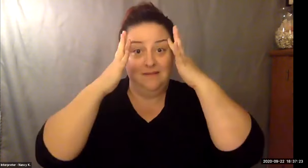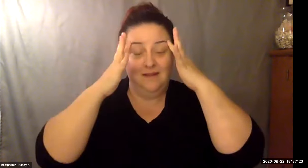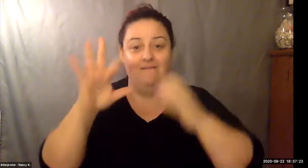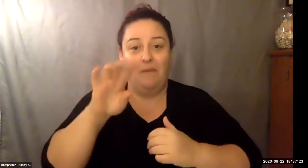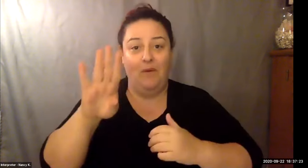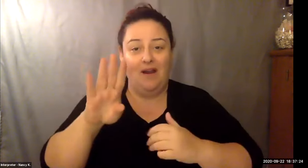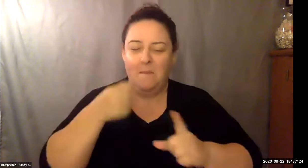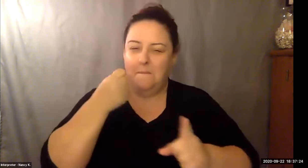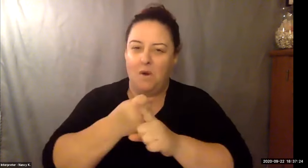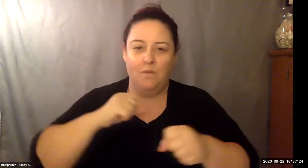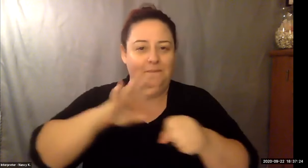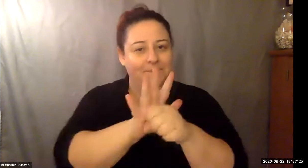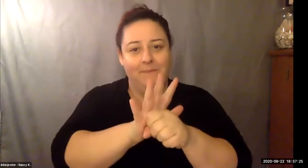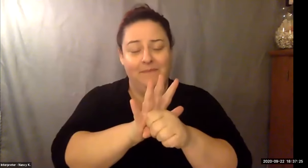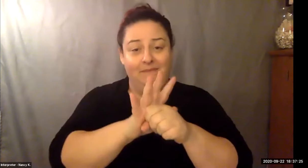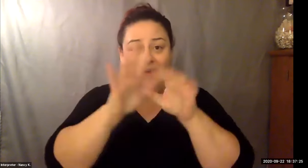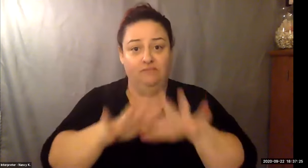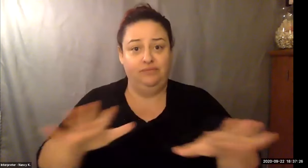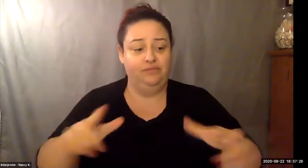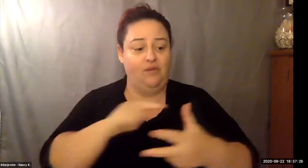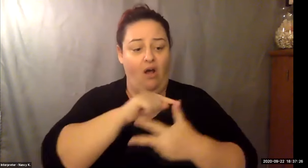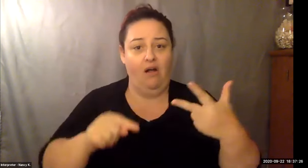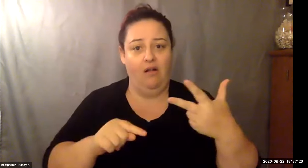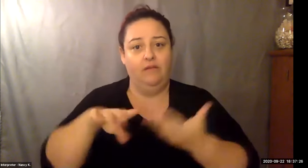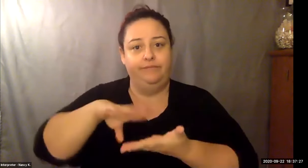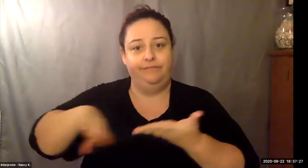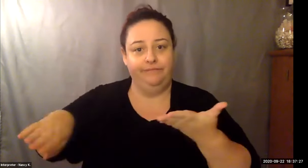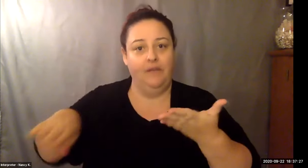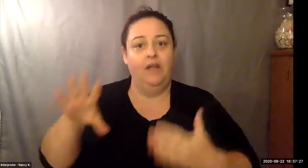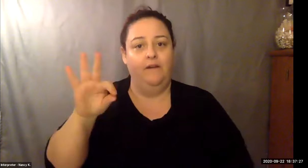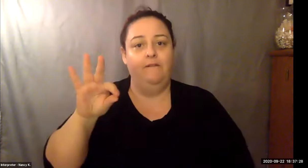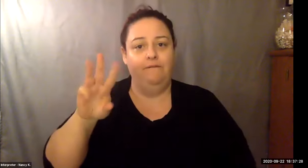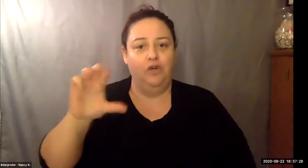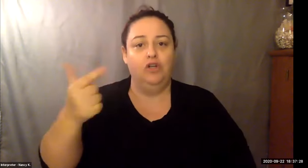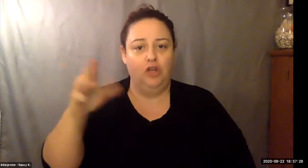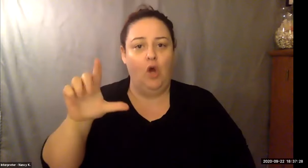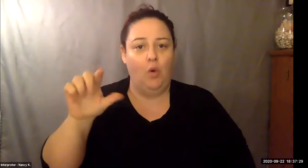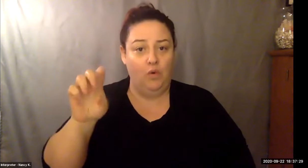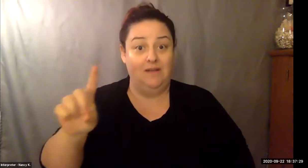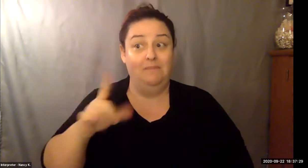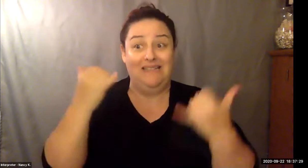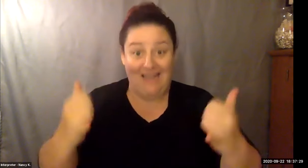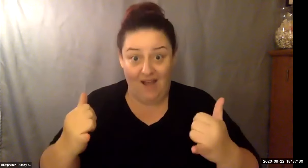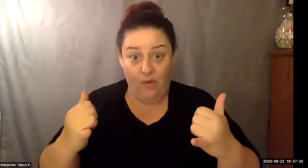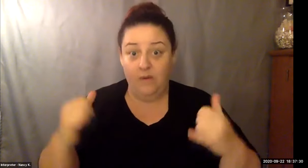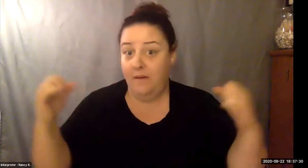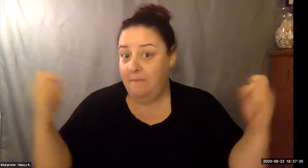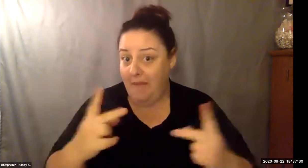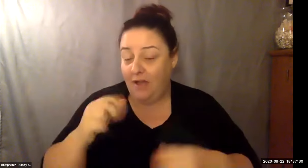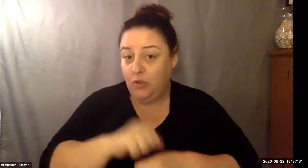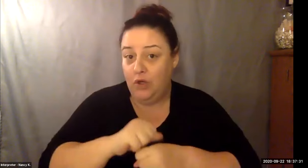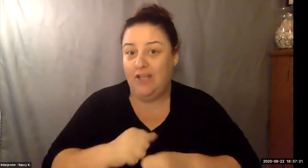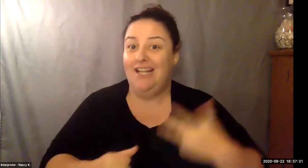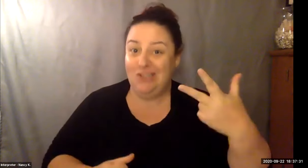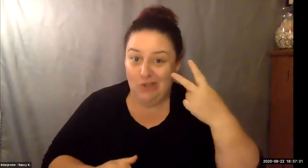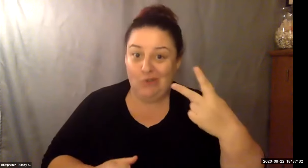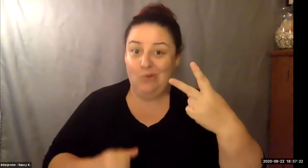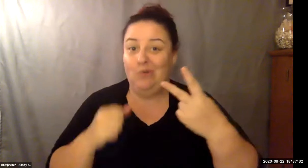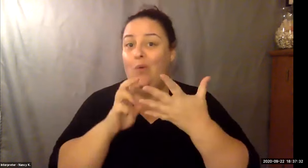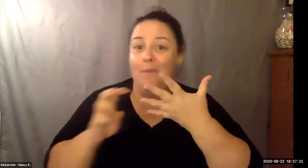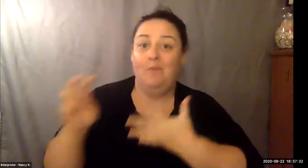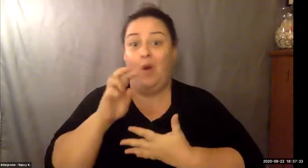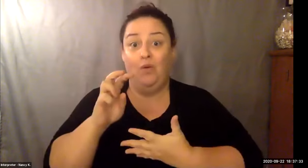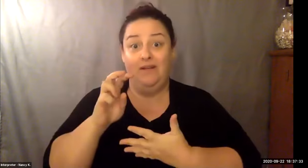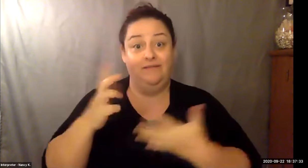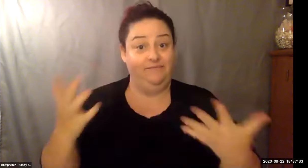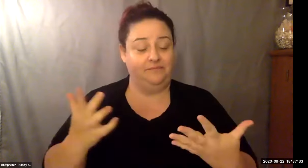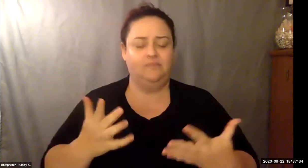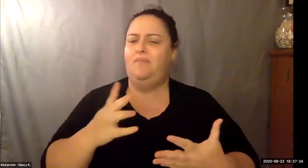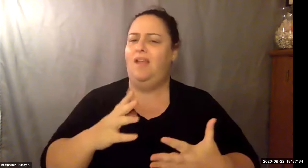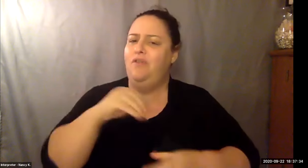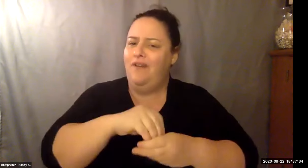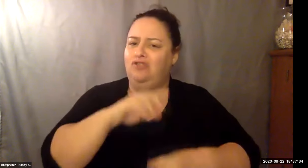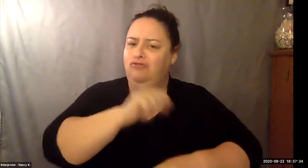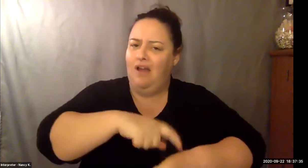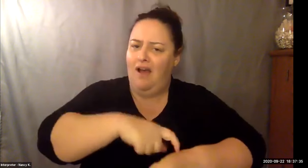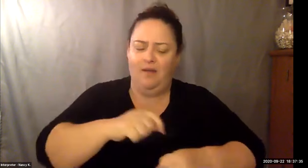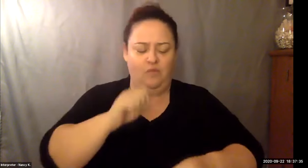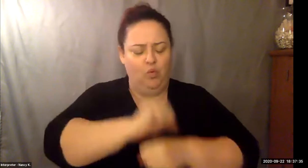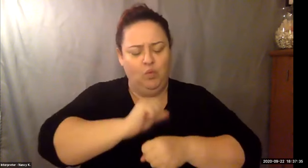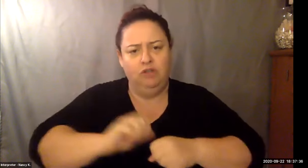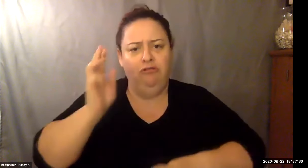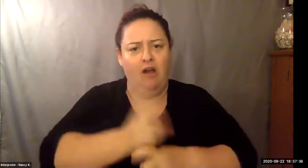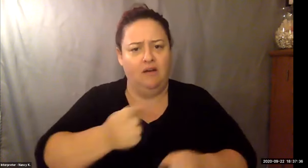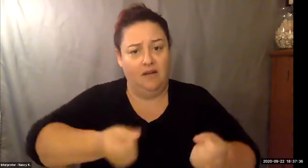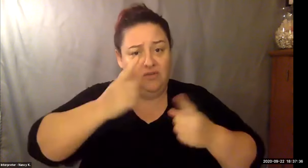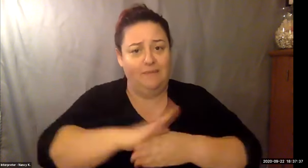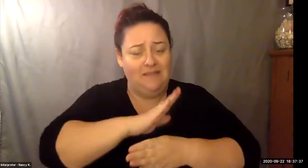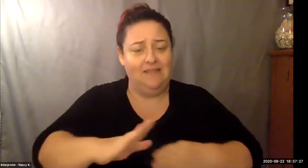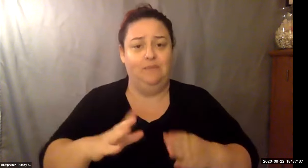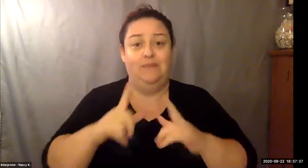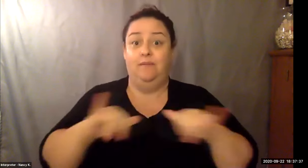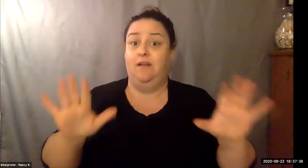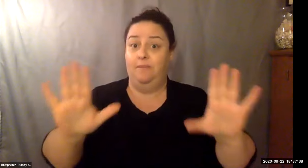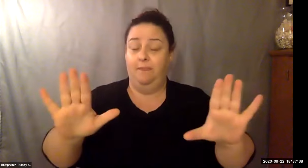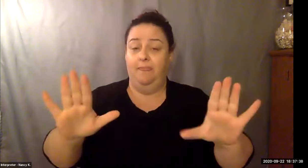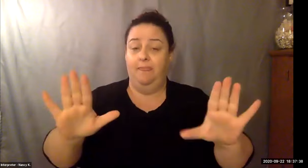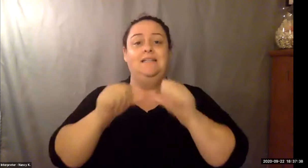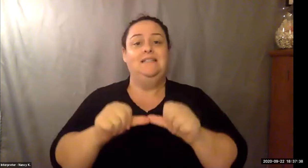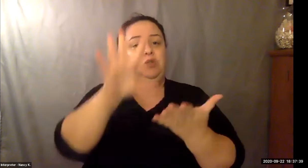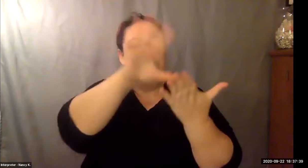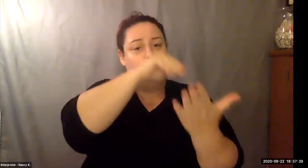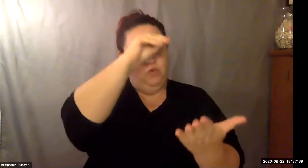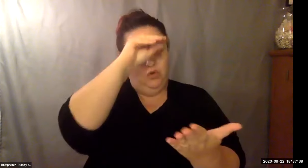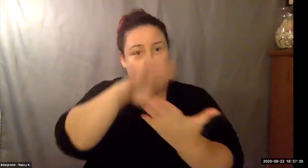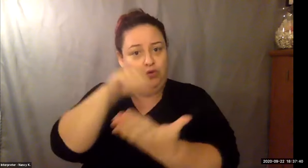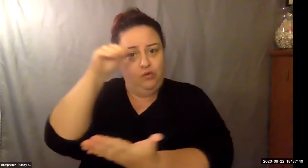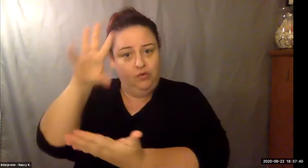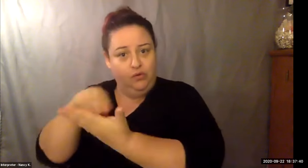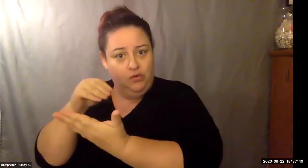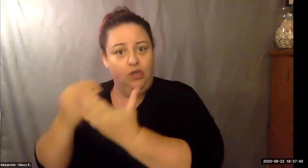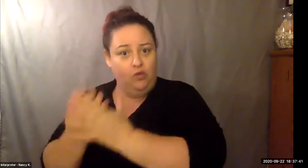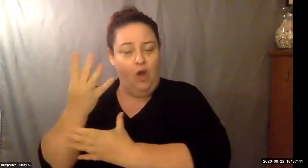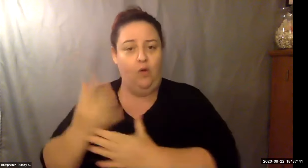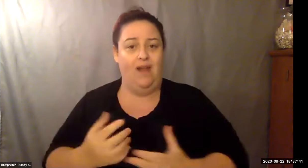Keith Wolling: What if I do this, I drop it on the floor. I grind it up grinded it as much as I can to the floor with my shoe. Now I say wanted everybody still raises their hand. Say I want it. So, and everybody still raising their hands, my friends. We have all learned a valuable lesson.